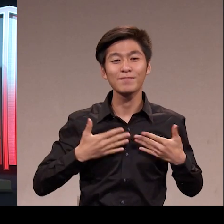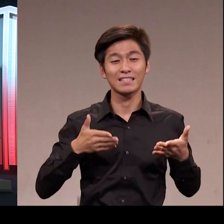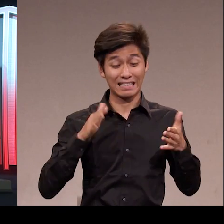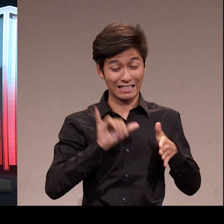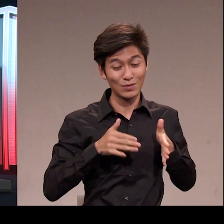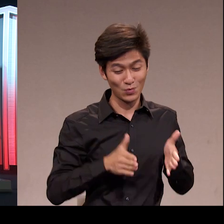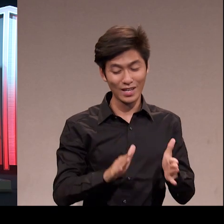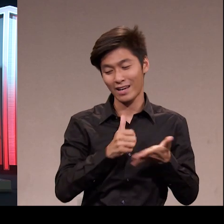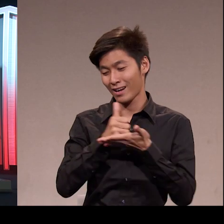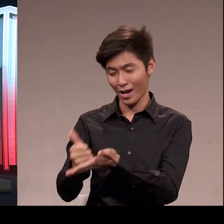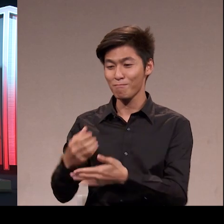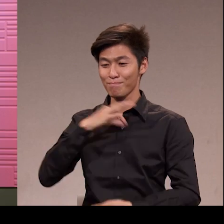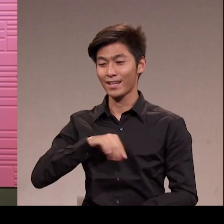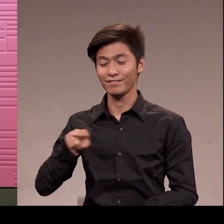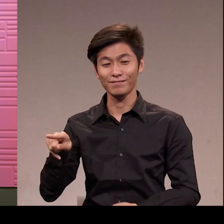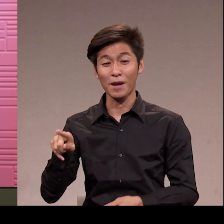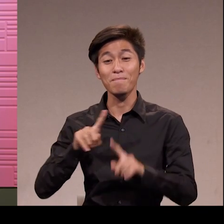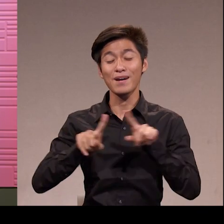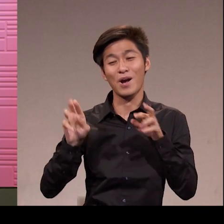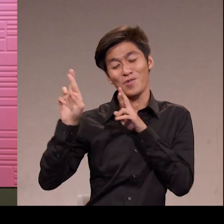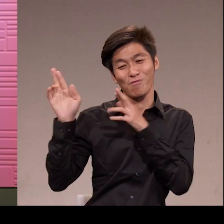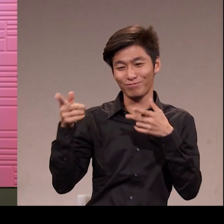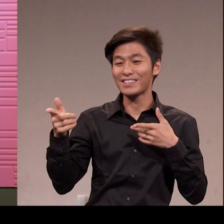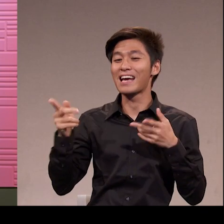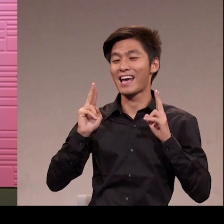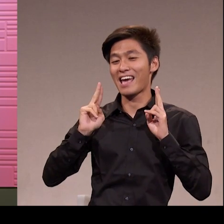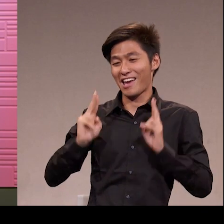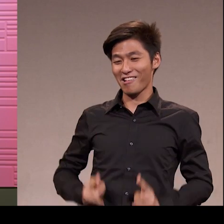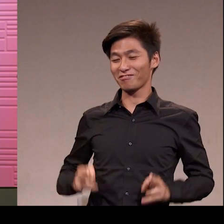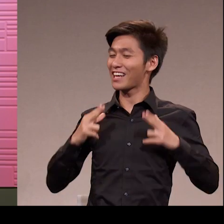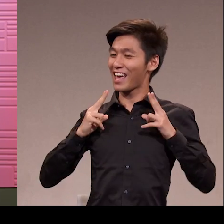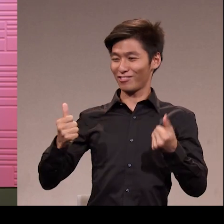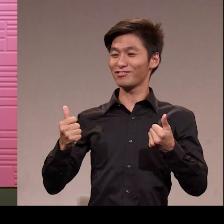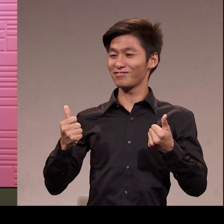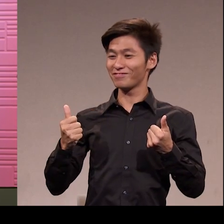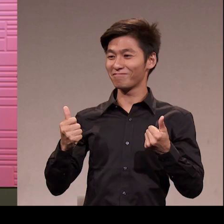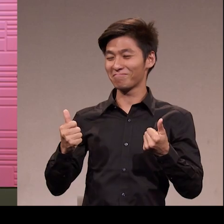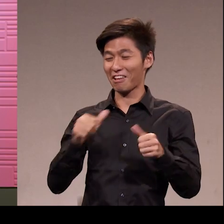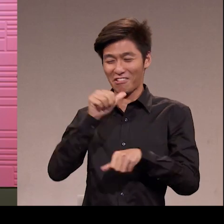but however, I hope that you stay healthy, that you don't have to use the card.